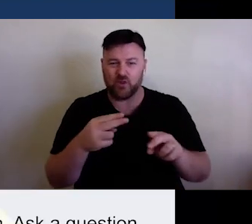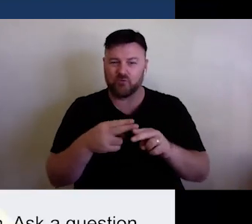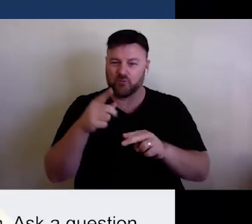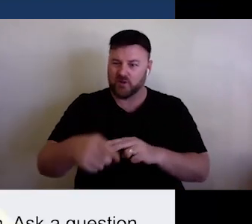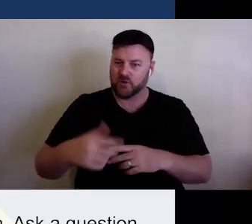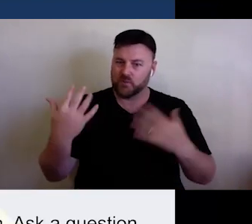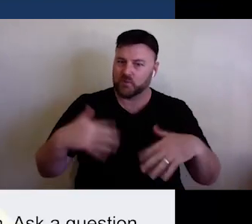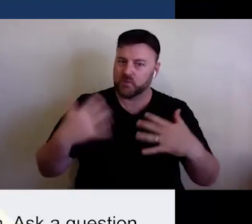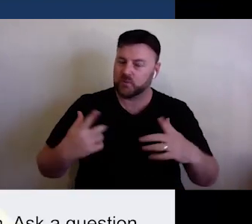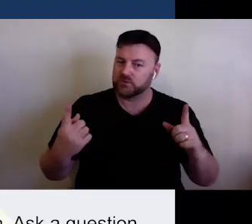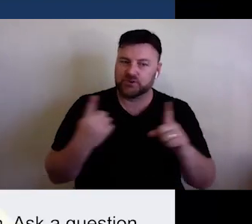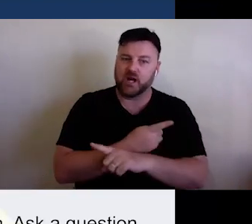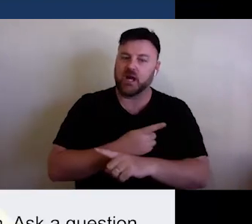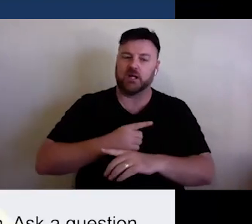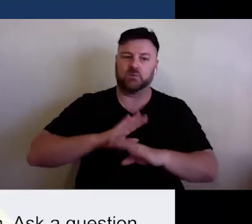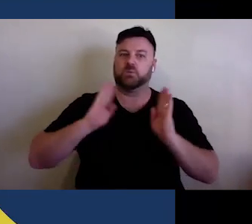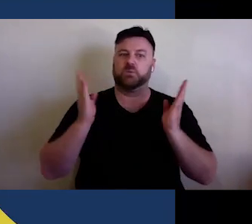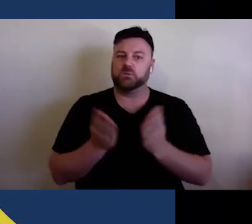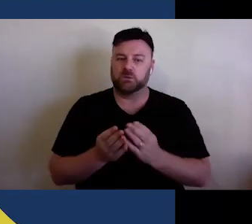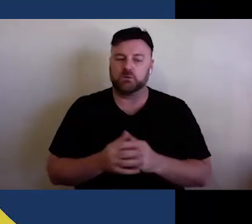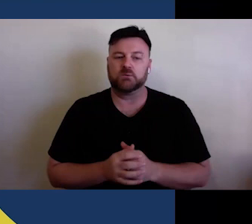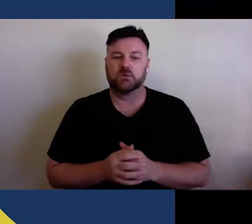that you may all be at. And acknowledge this is a roller-coaster